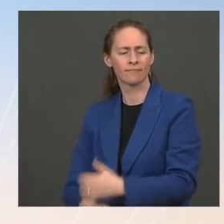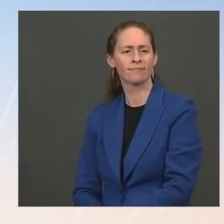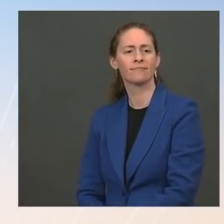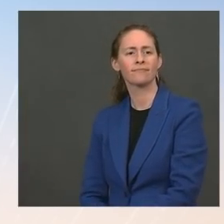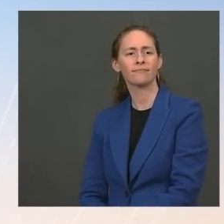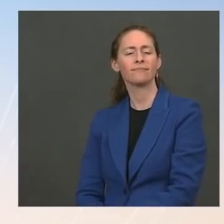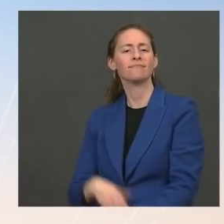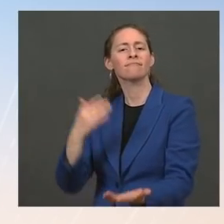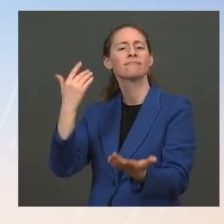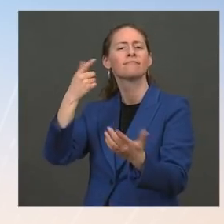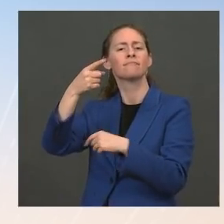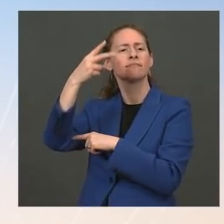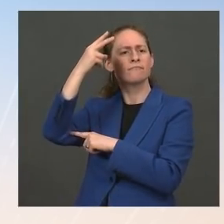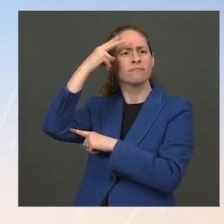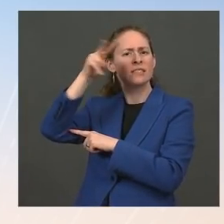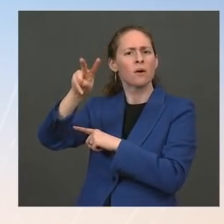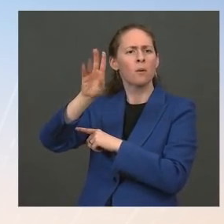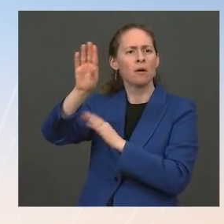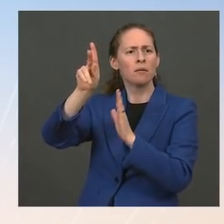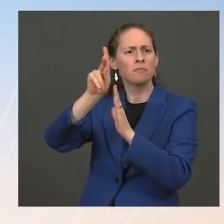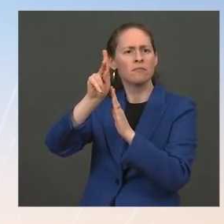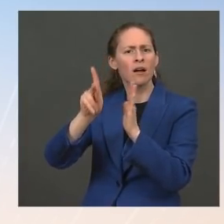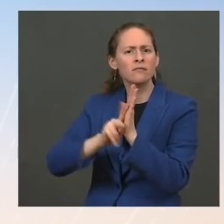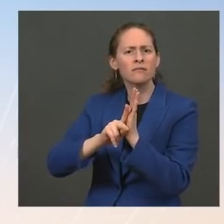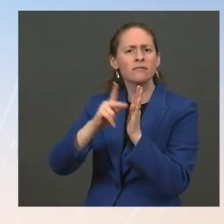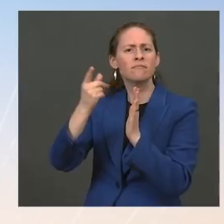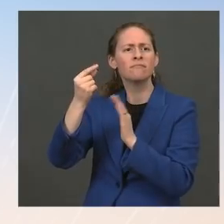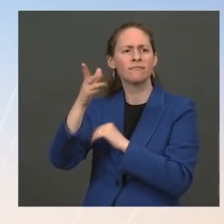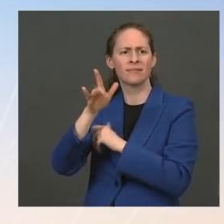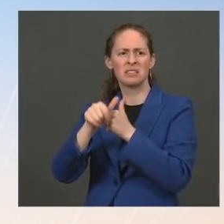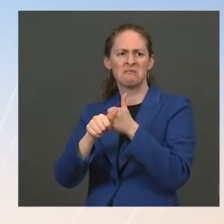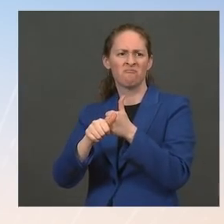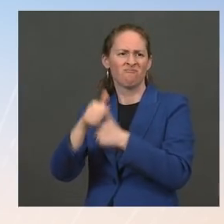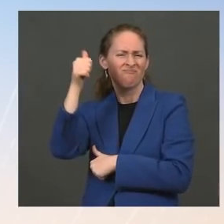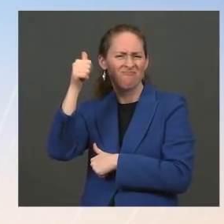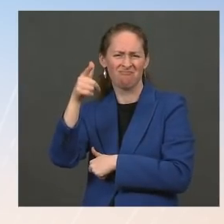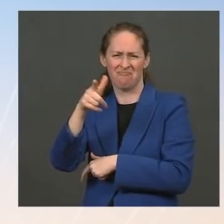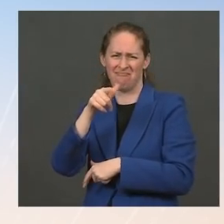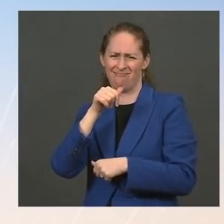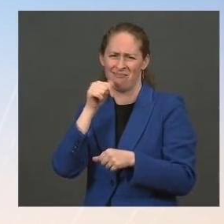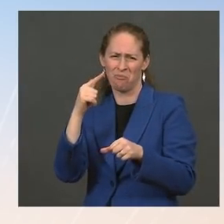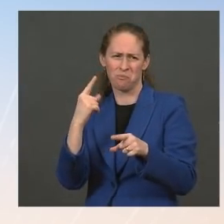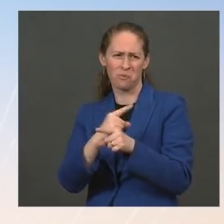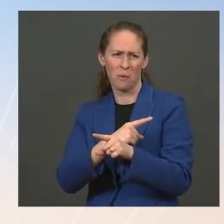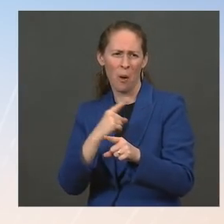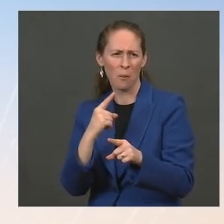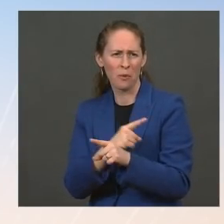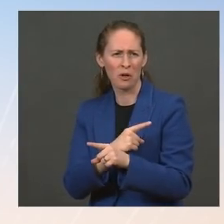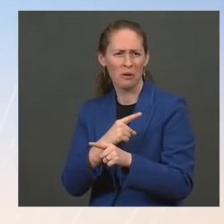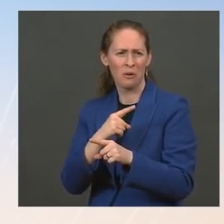as a nation of immigrants." So why is he keeping it? Ms. Psaki: He continues to stand by exactly those comments and statements.